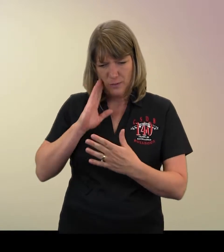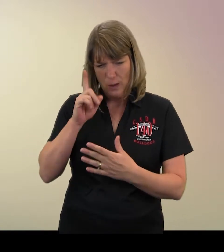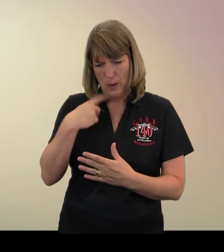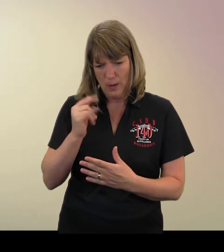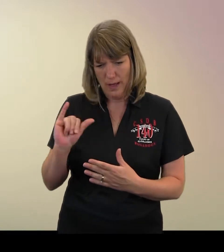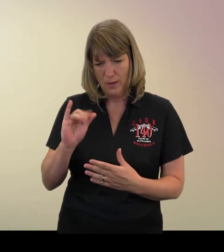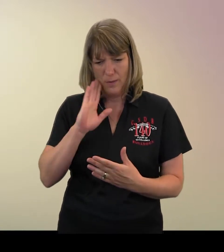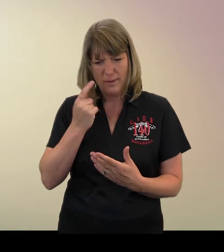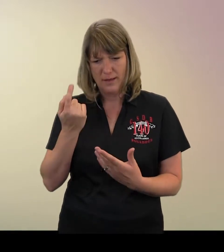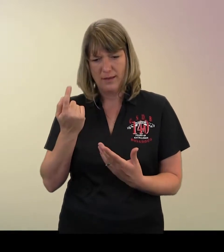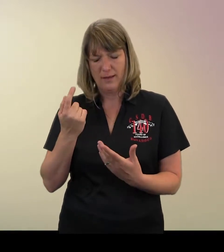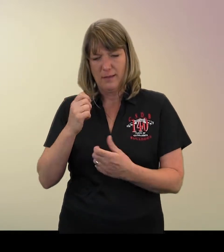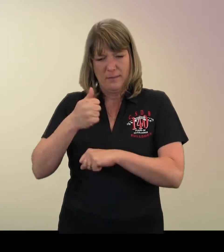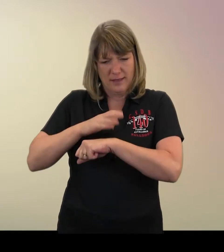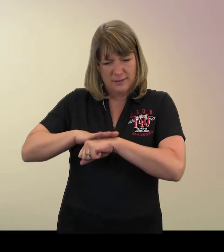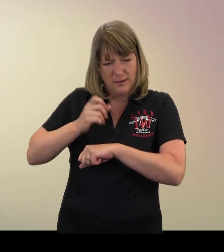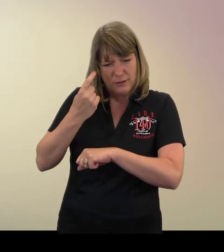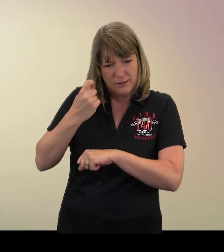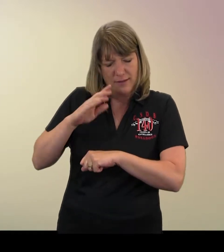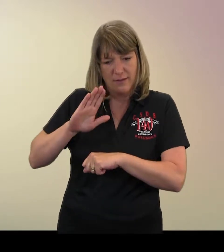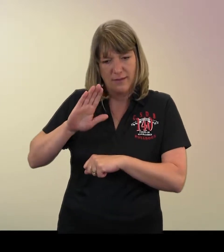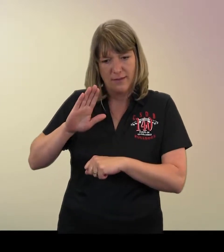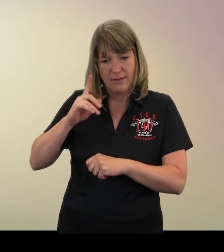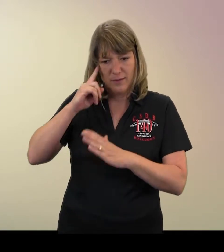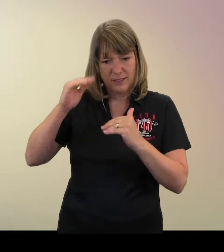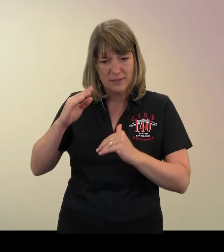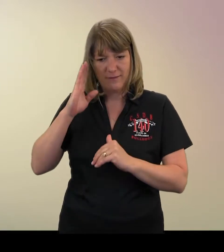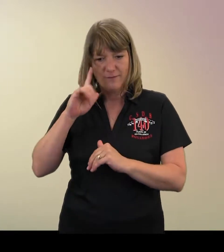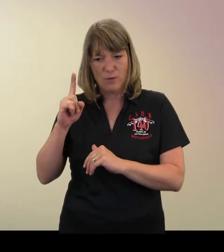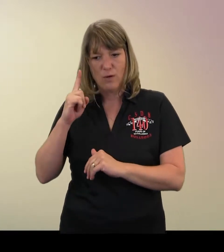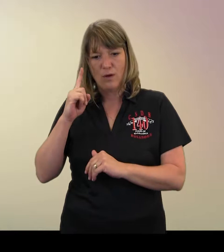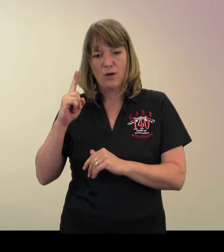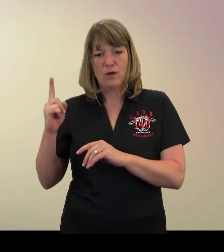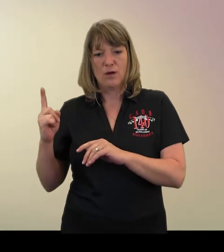would look like, would be based on understanding of how we expect that to look for a two-year-old